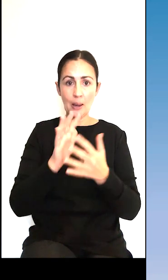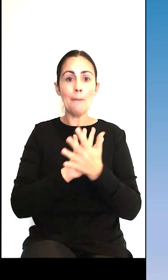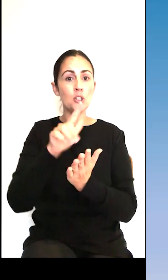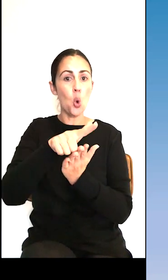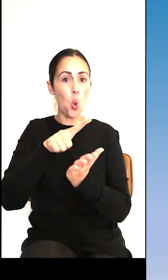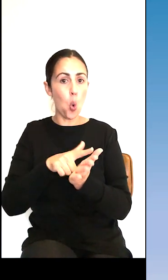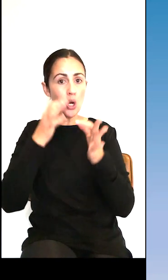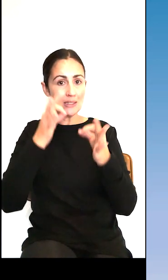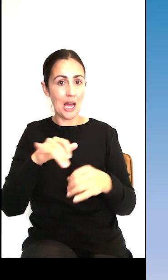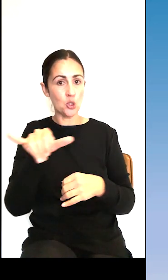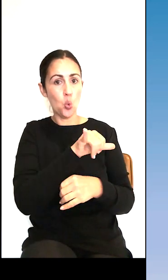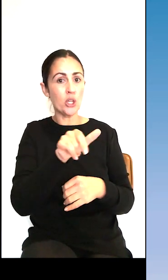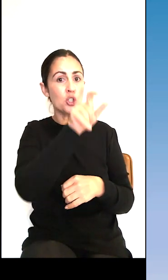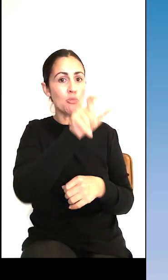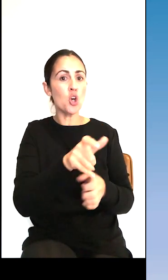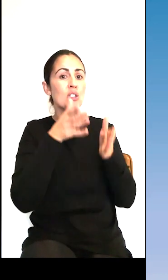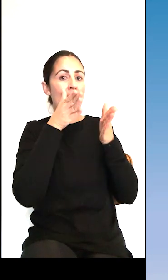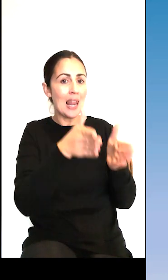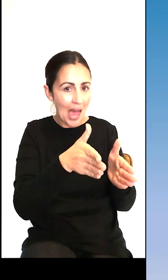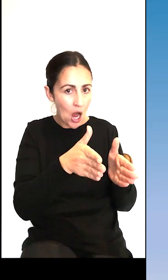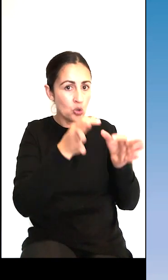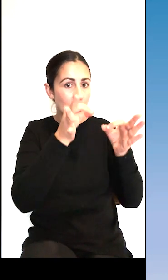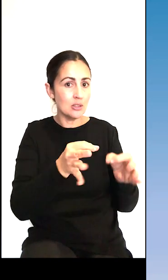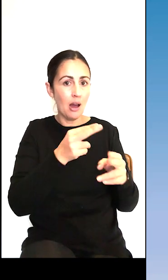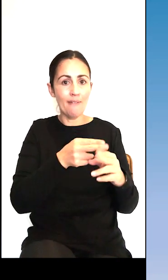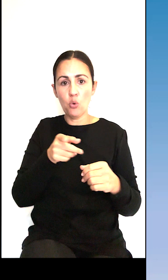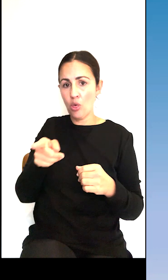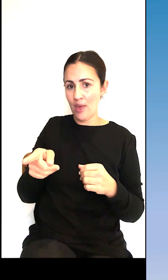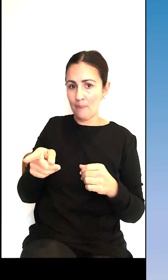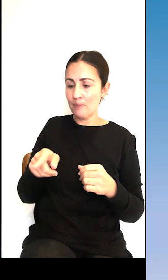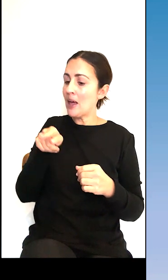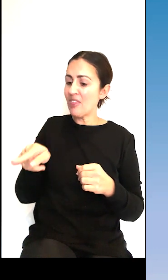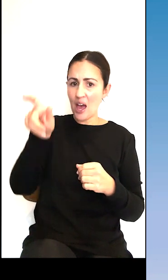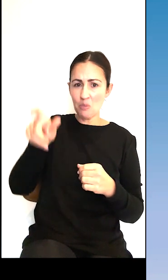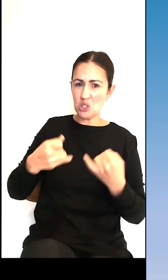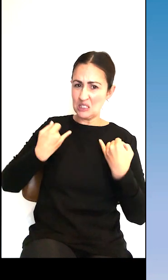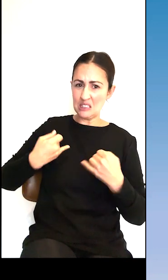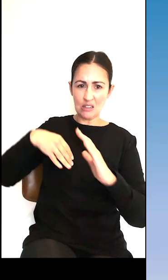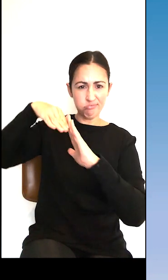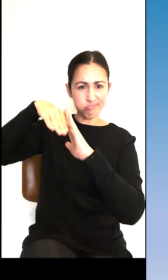to make substitute decisions on behalf of the person whose decision making abilities is impaired,